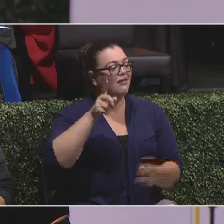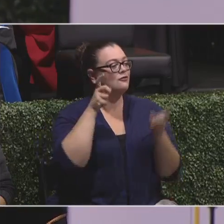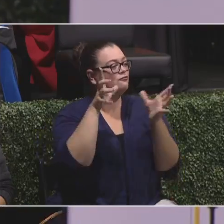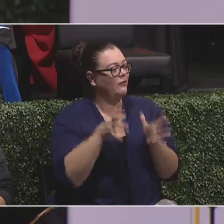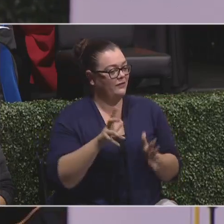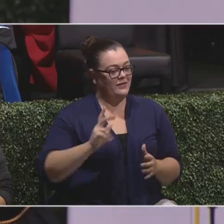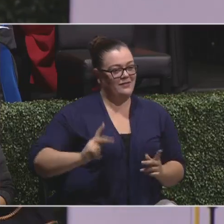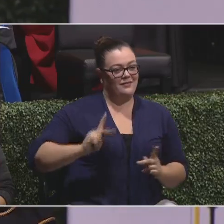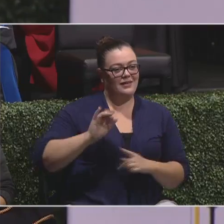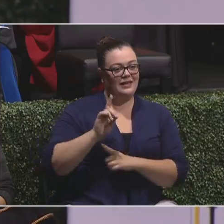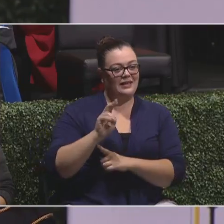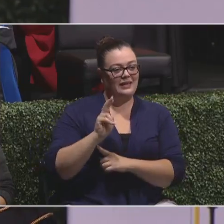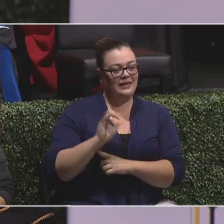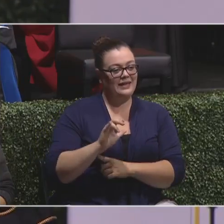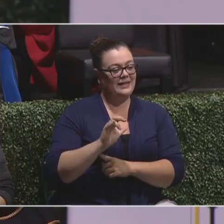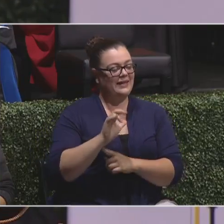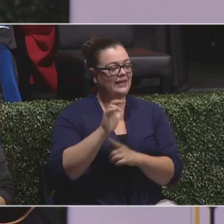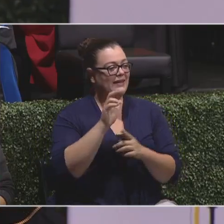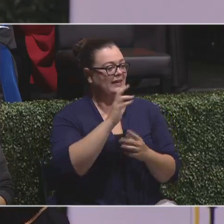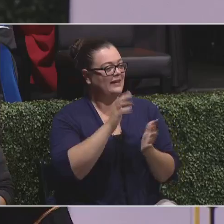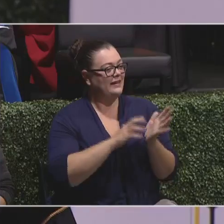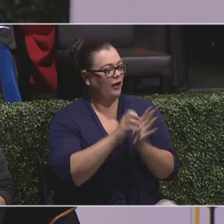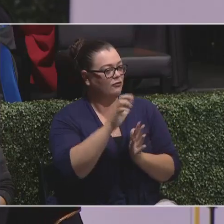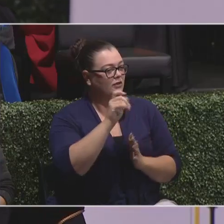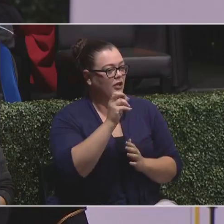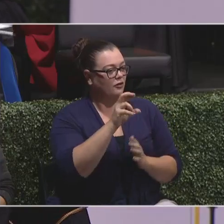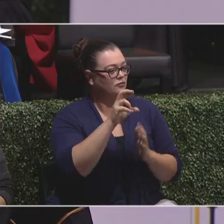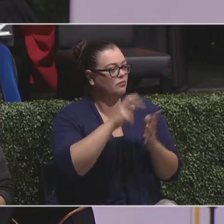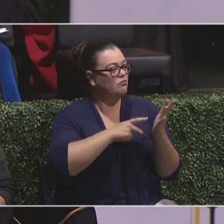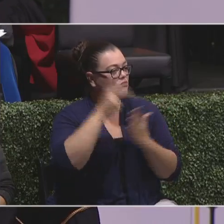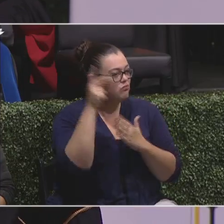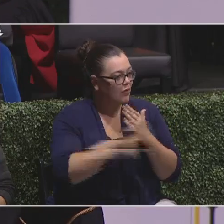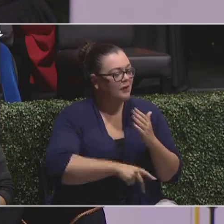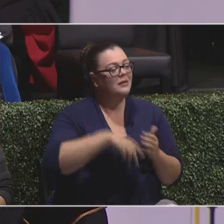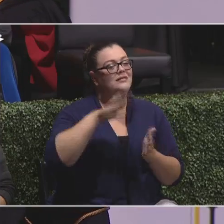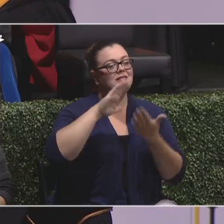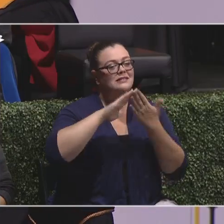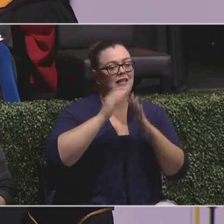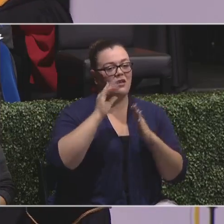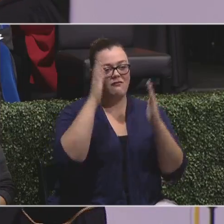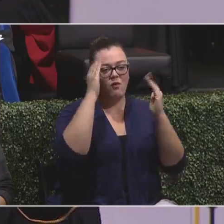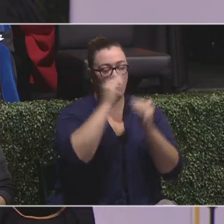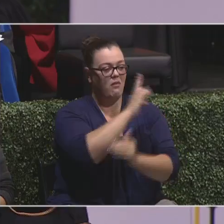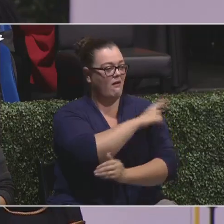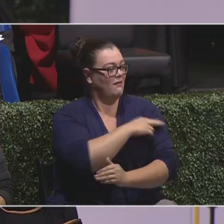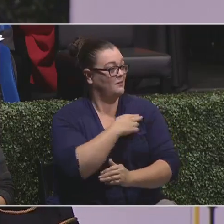YOU GRAB THEM COMING OUT. IT DIDN'T WORK OUT. DR.SUMANTA PAL, THE DIRECTOR OF THE KIDNEY